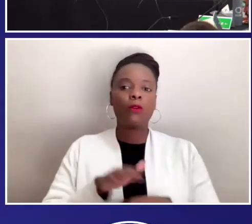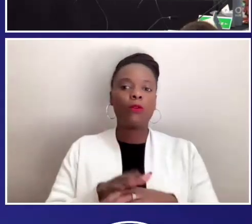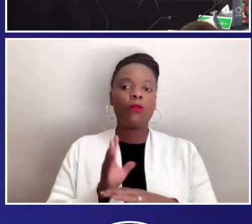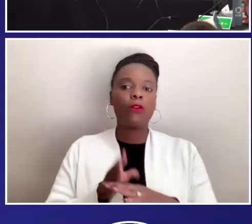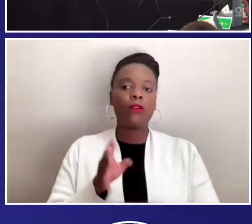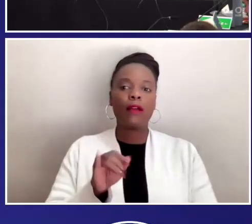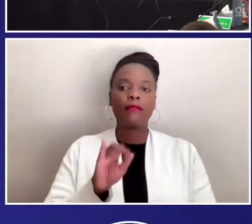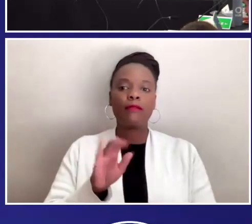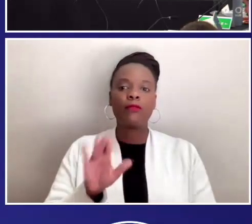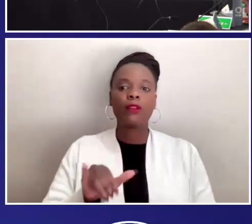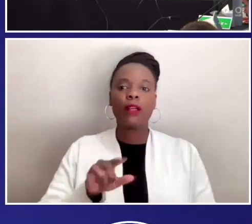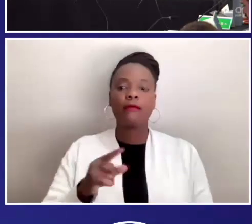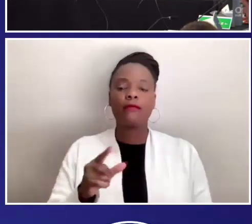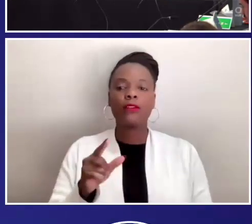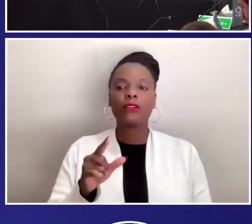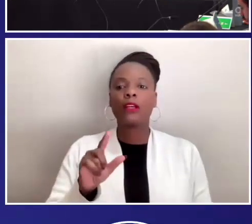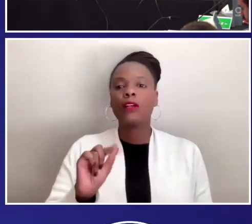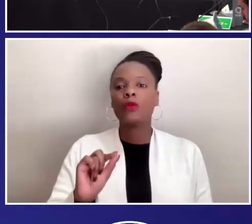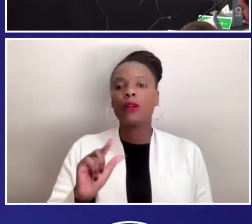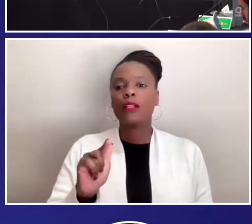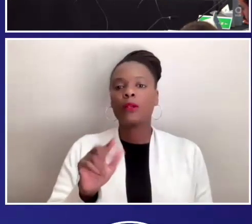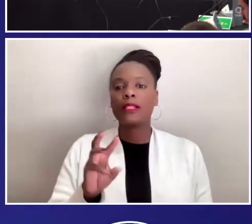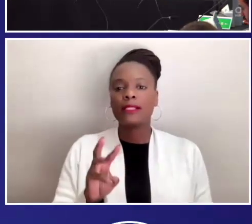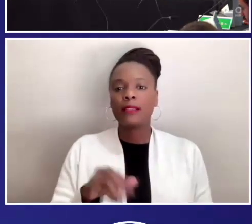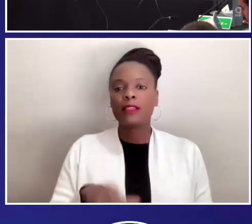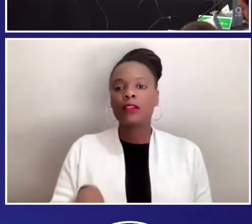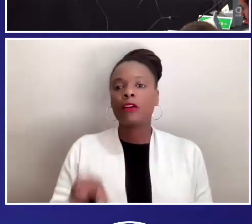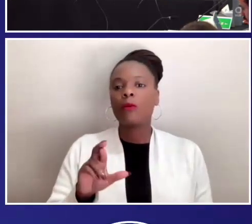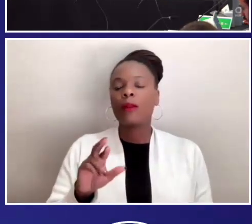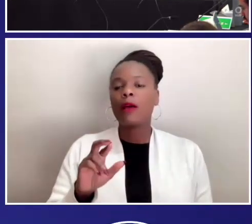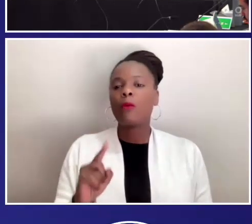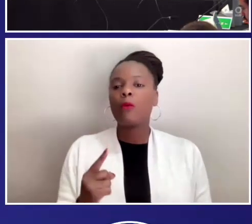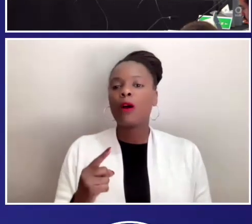Romanette three, Romanette four, adds the repayment periods.